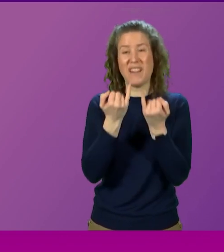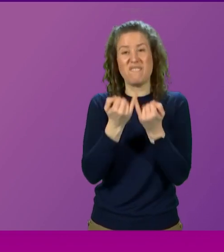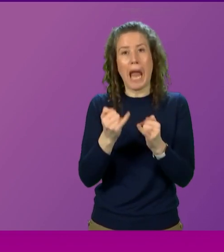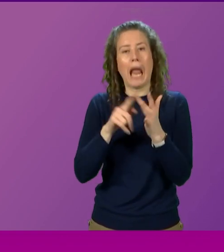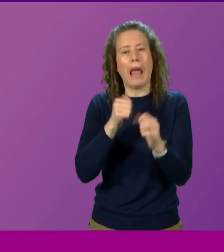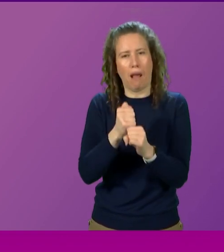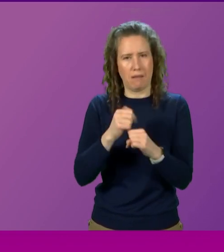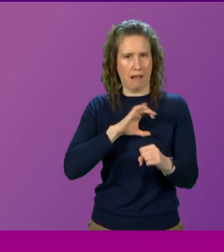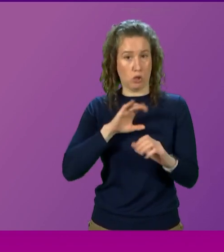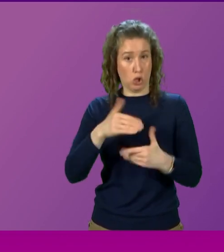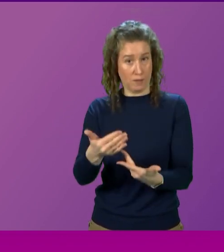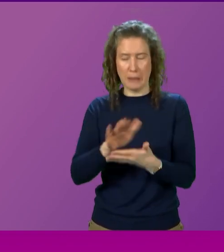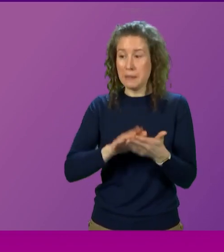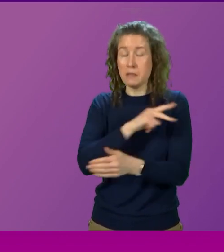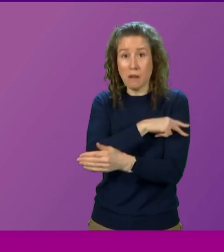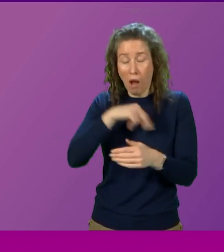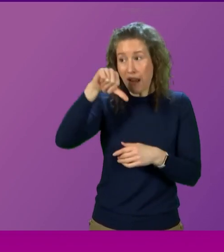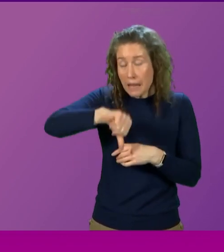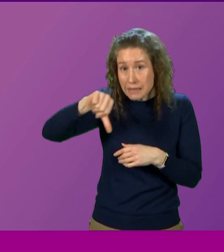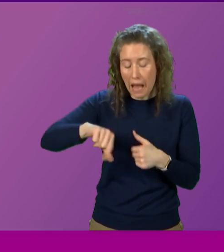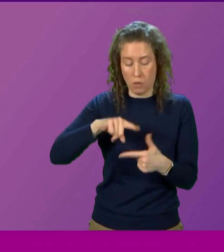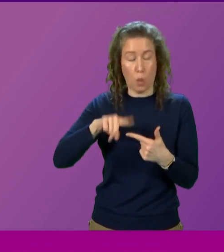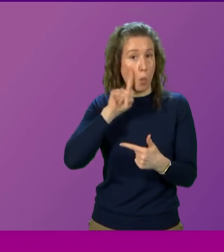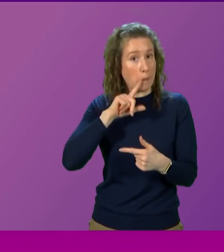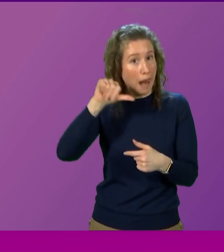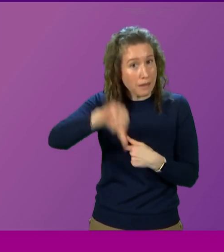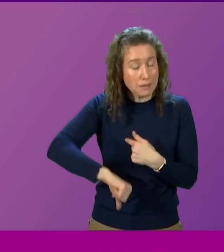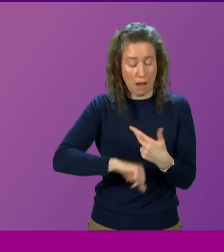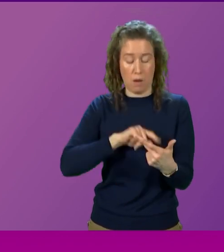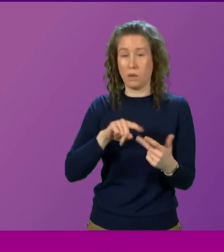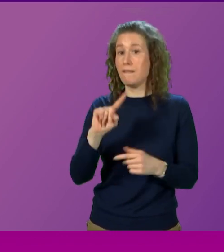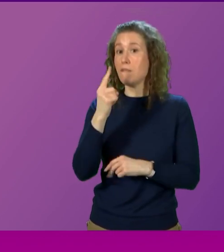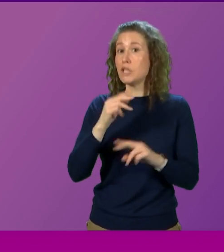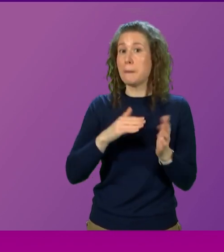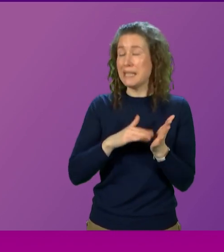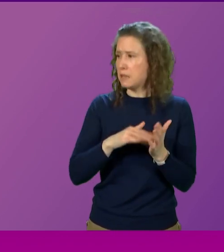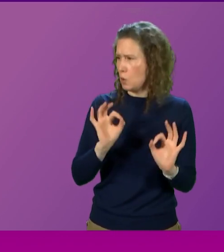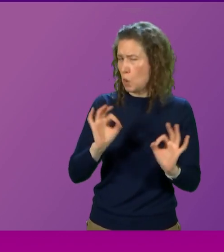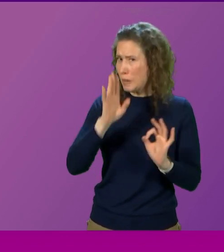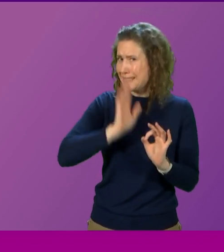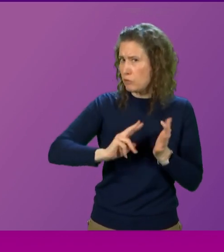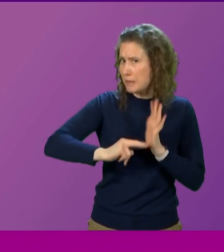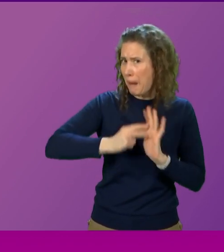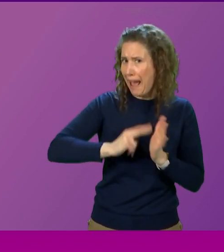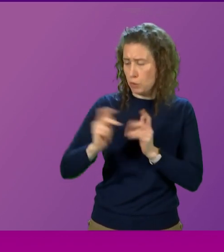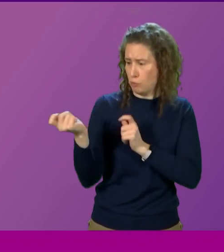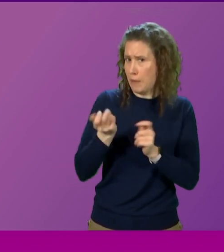That means that staff and women are being let down, but the First Minister has no serious plan to restore services.